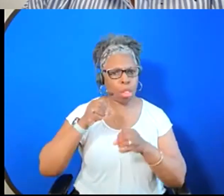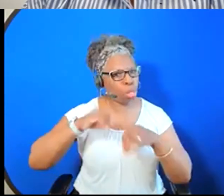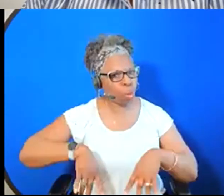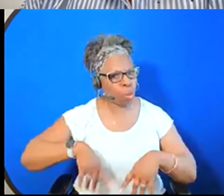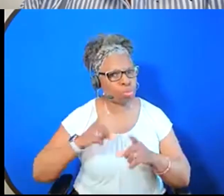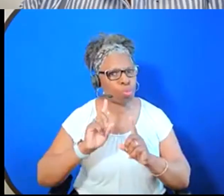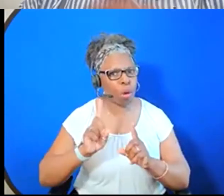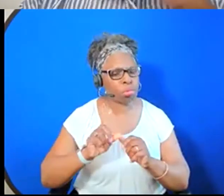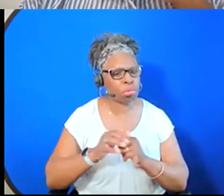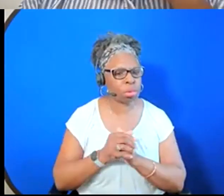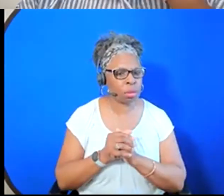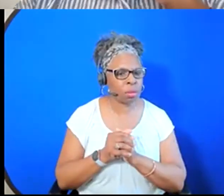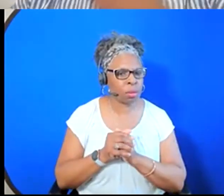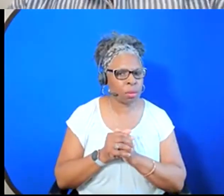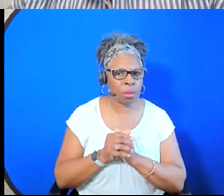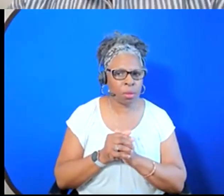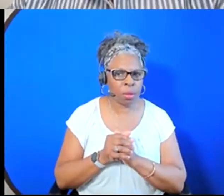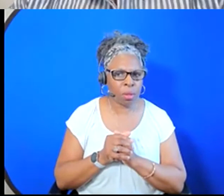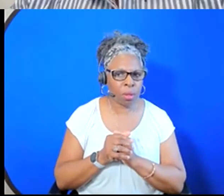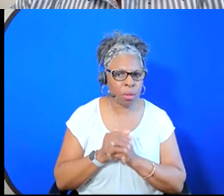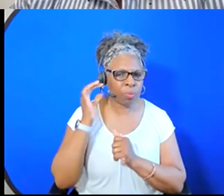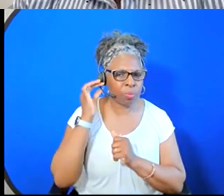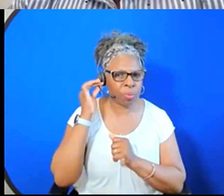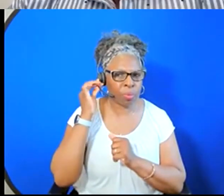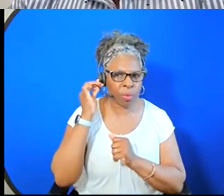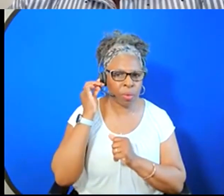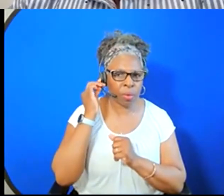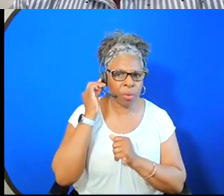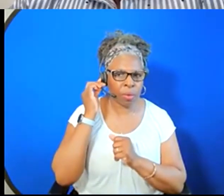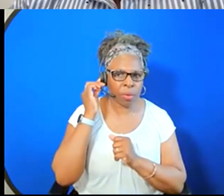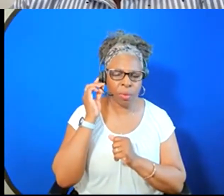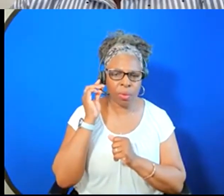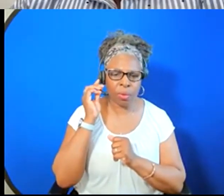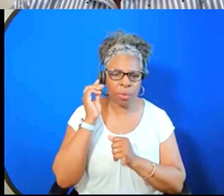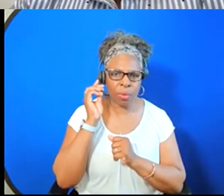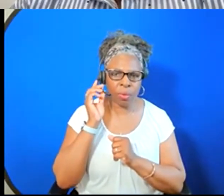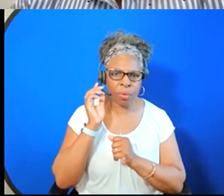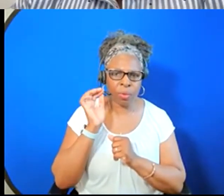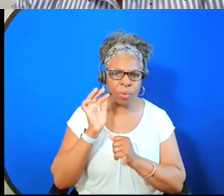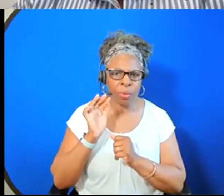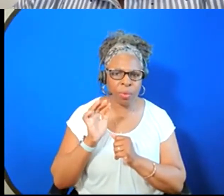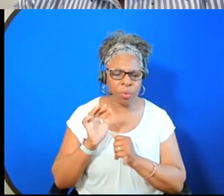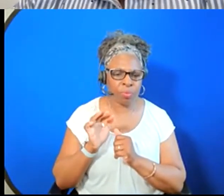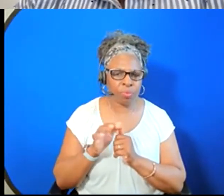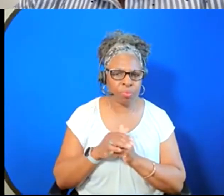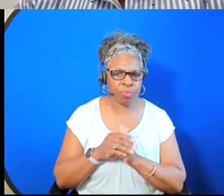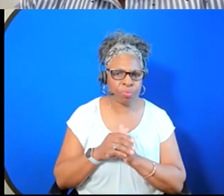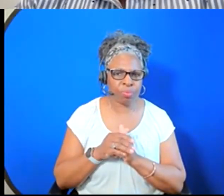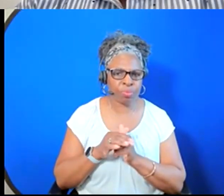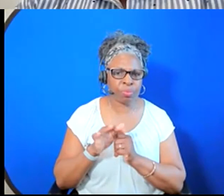Yes, what I kind of thought when I thought about, you know, inclusive and